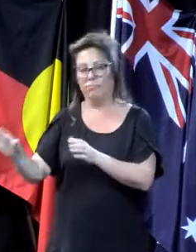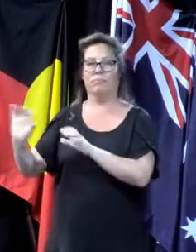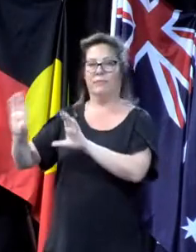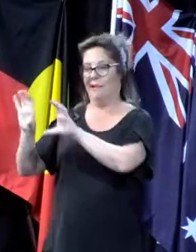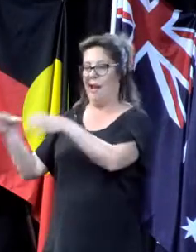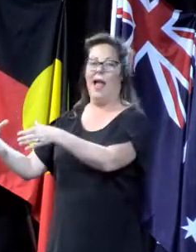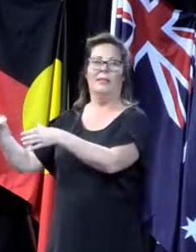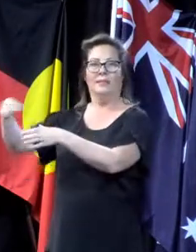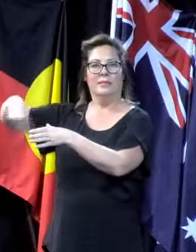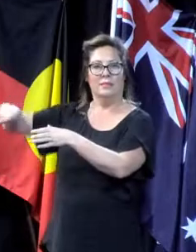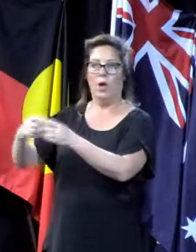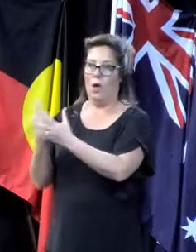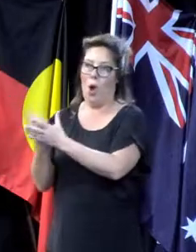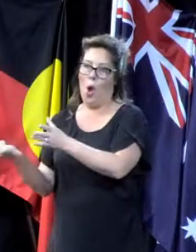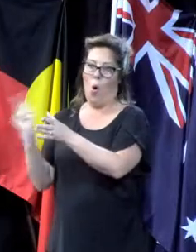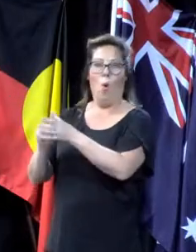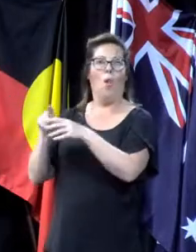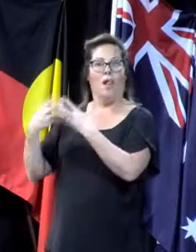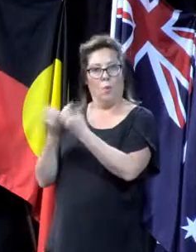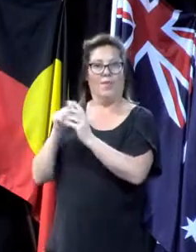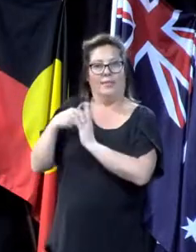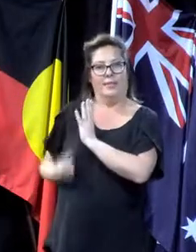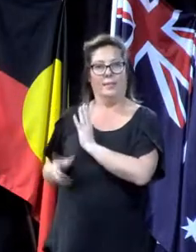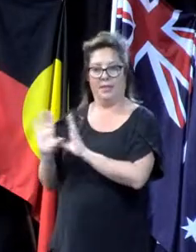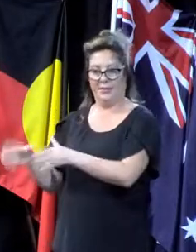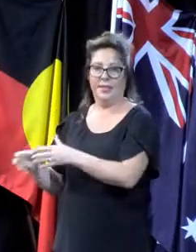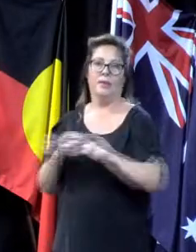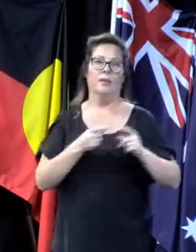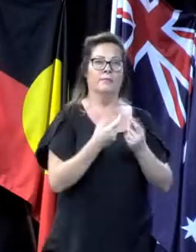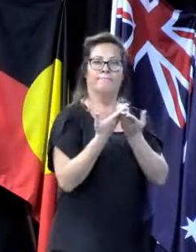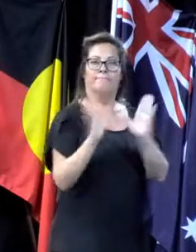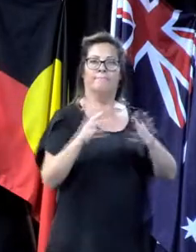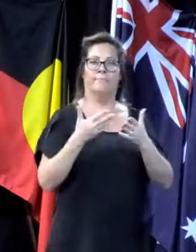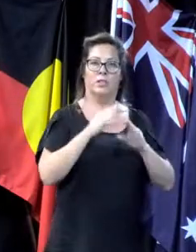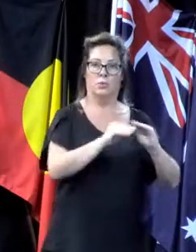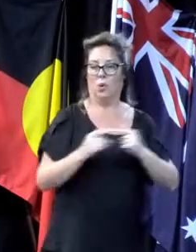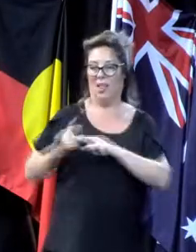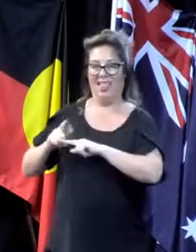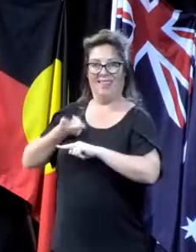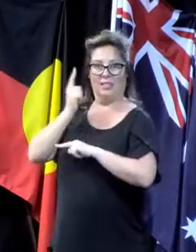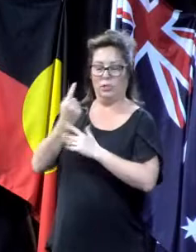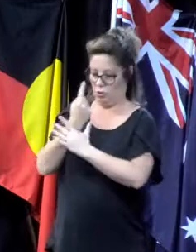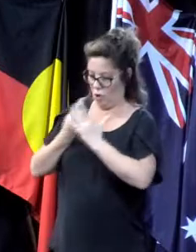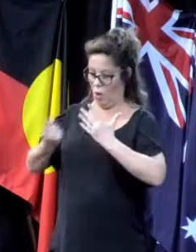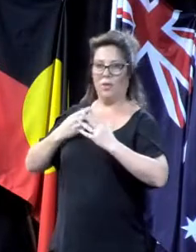with only other students with disability and were taught by teachers who were employed as special education teachers